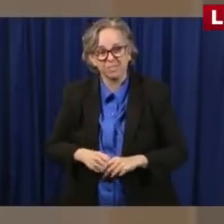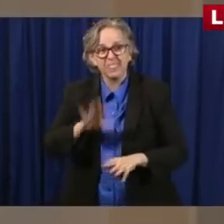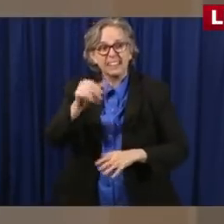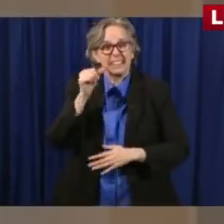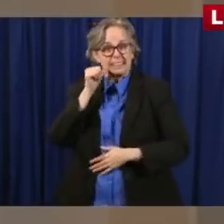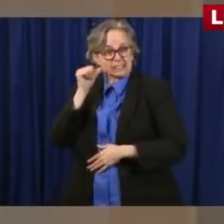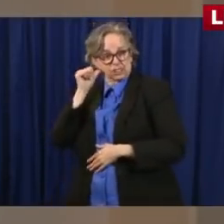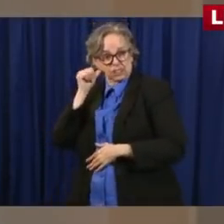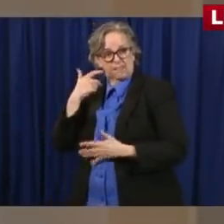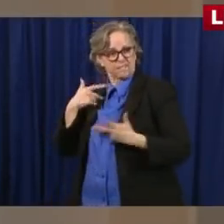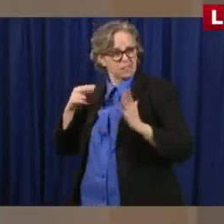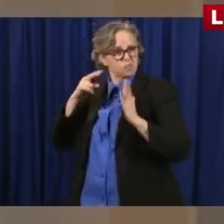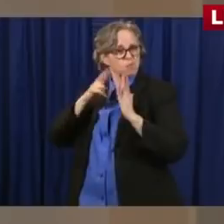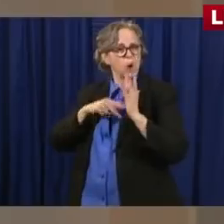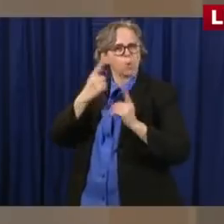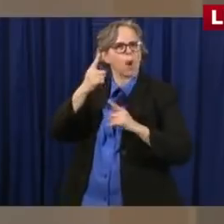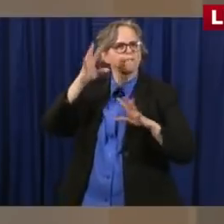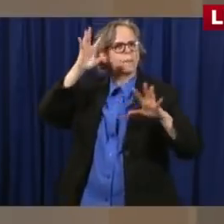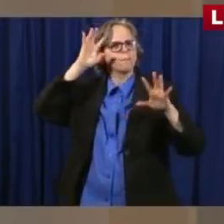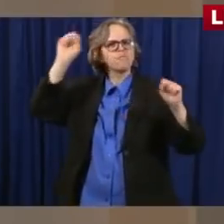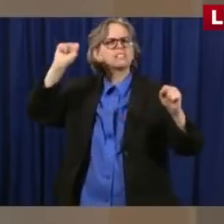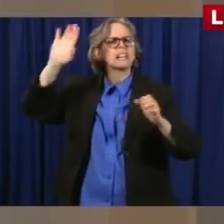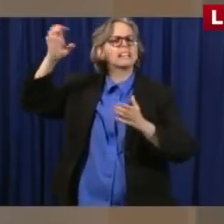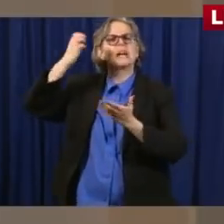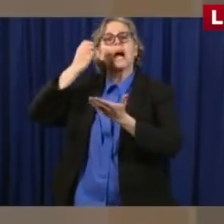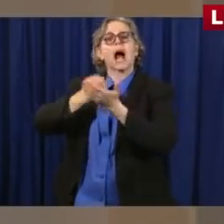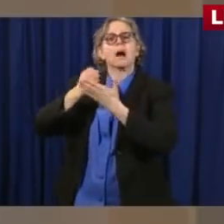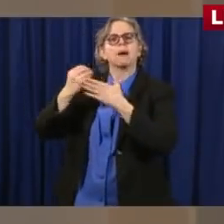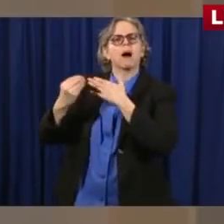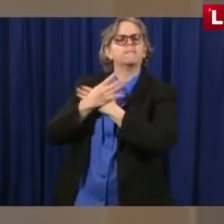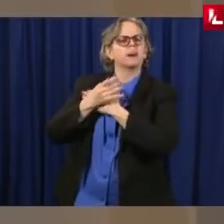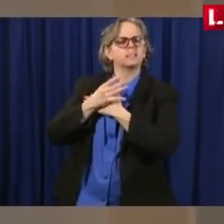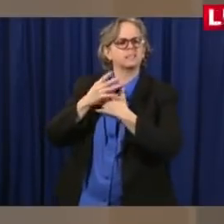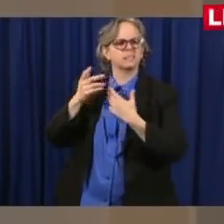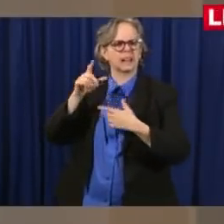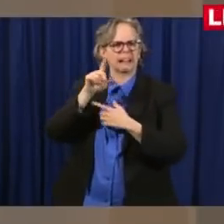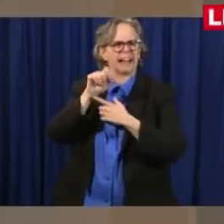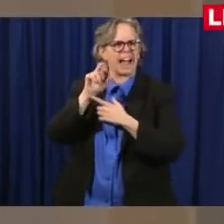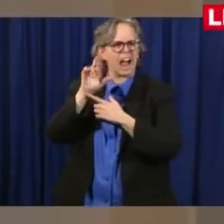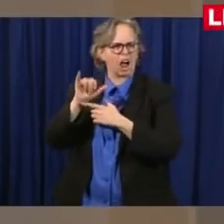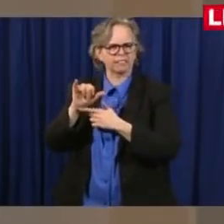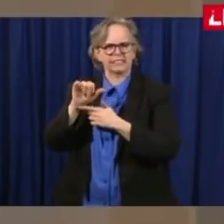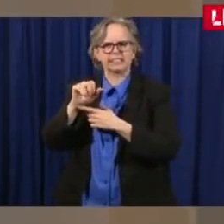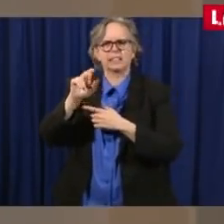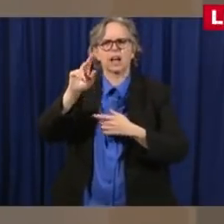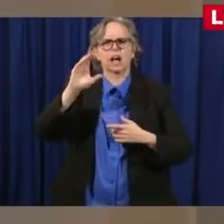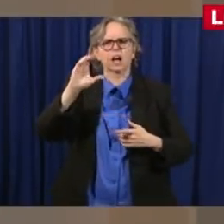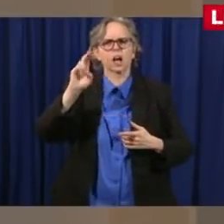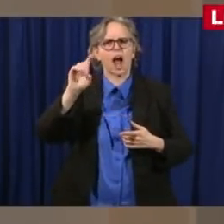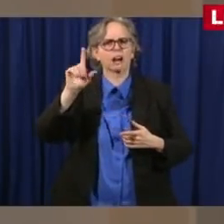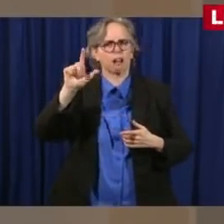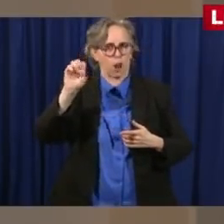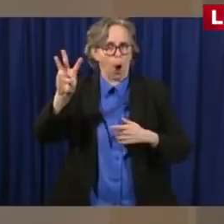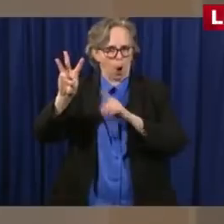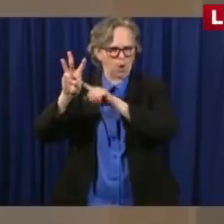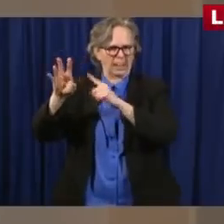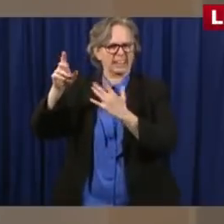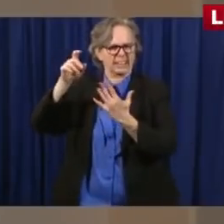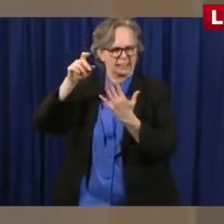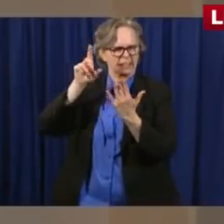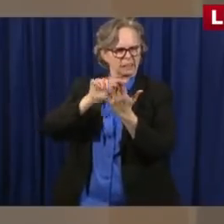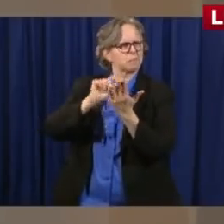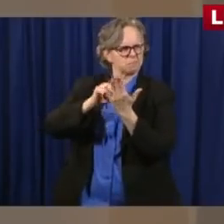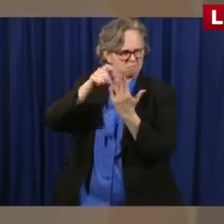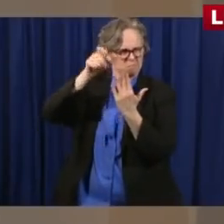I WANT TO CLOSE WITH SOMETHING I READ YESTERDAY FROM LARRY KUDLOW.